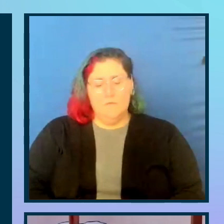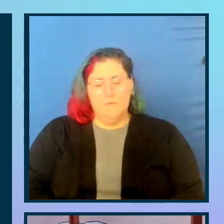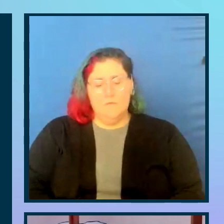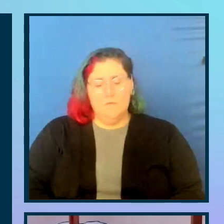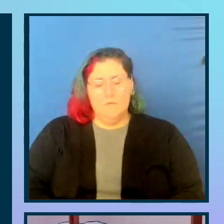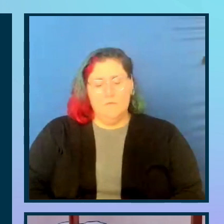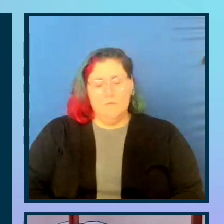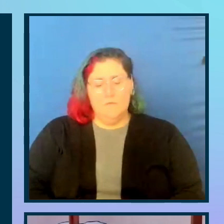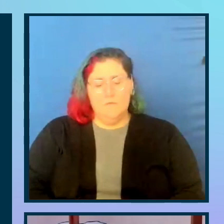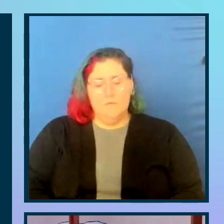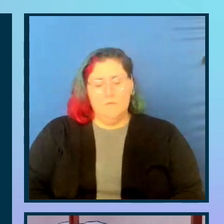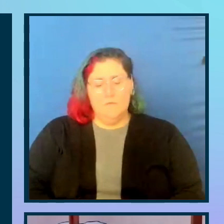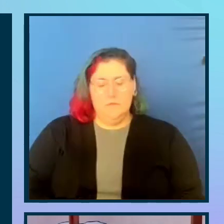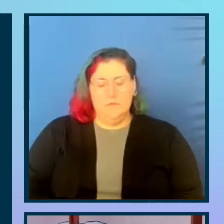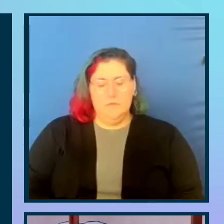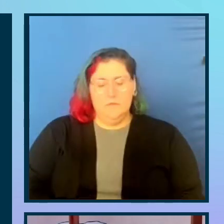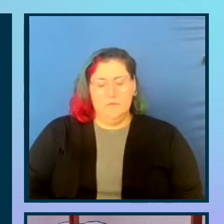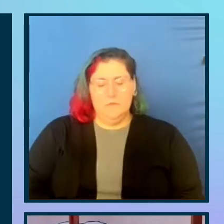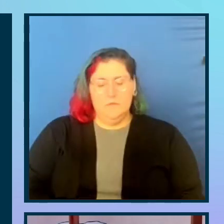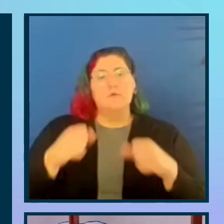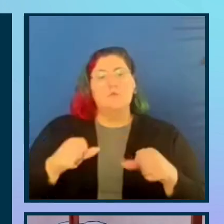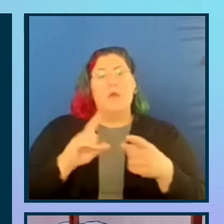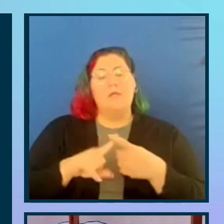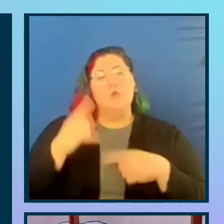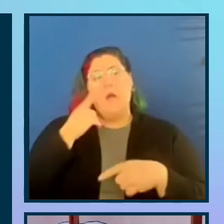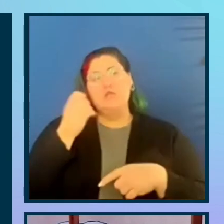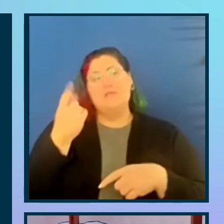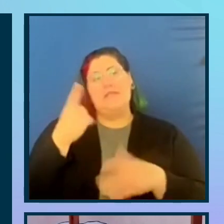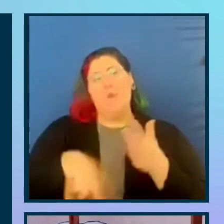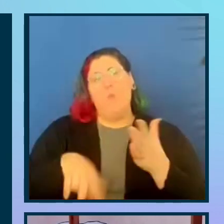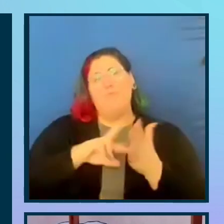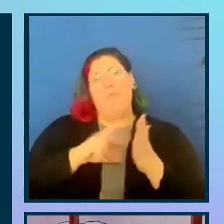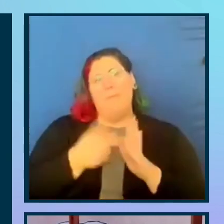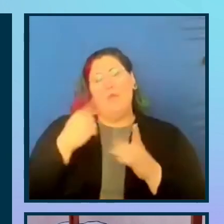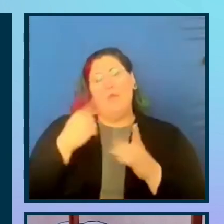what came before accessibility behavior-informed development and the shortcomings